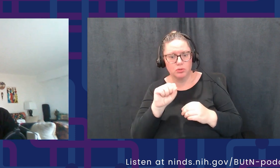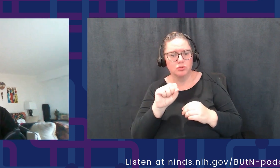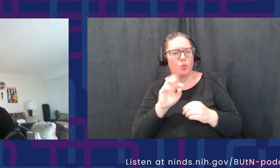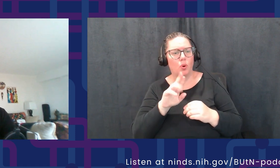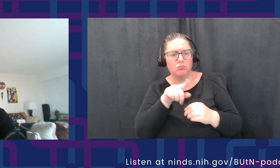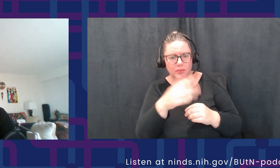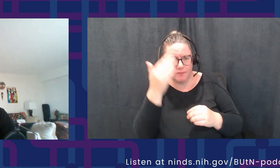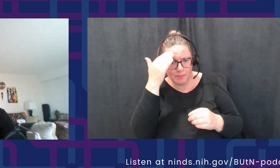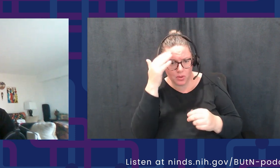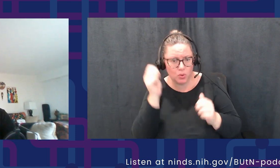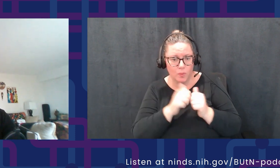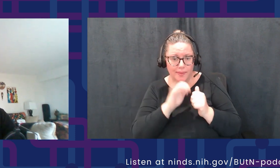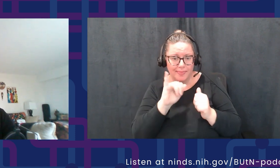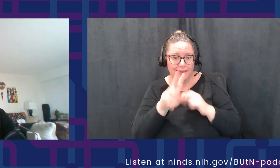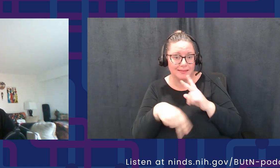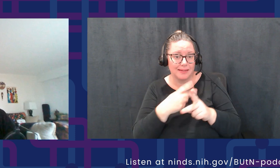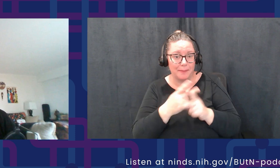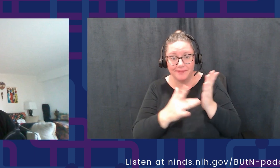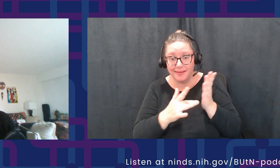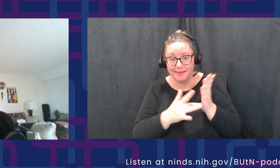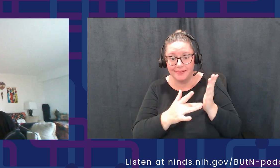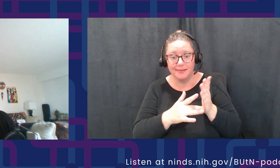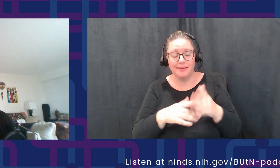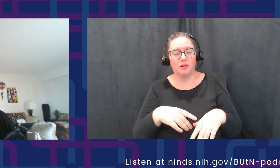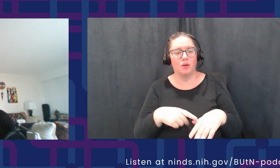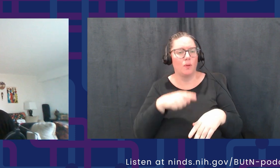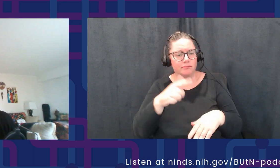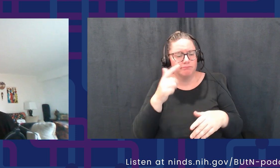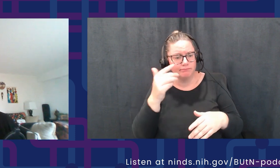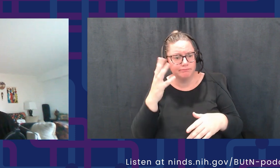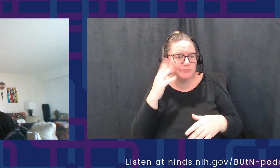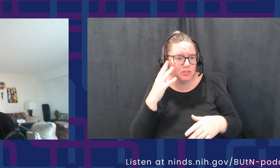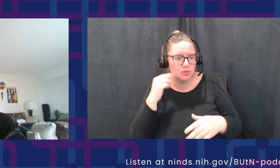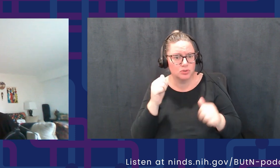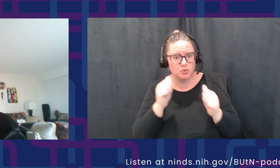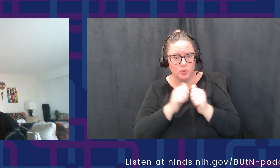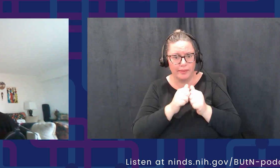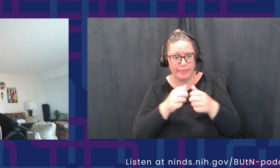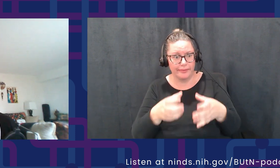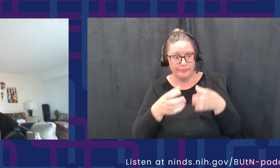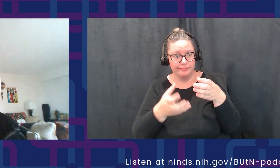Or are you familiar with this technique? Or have you ever had a chance to hold a tumor in your hand?"